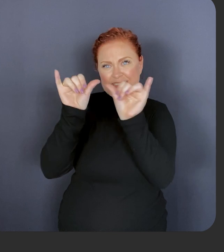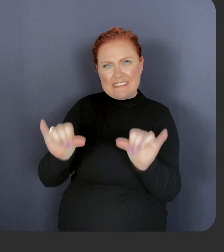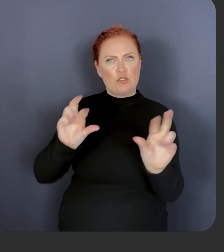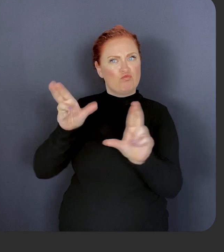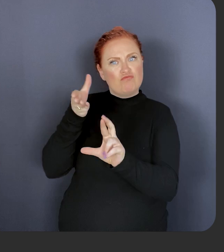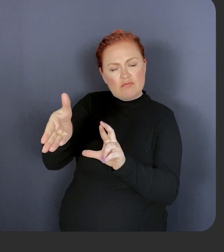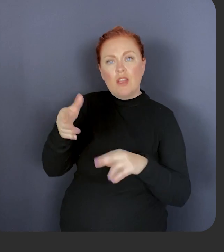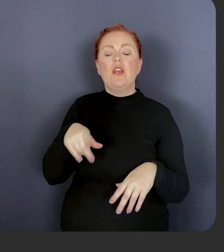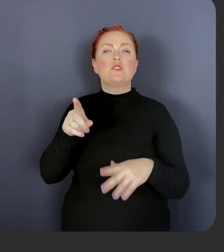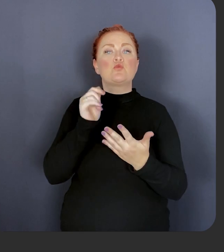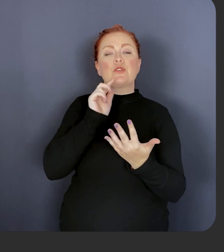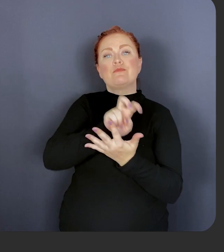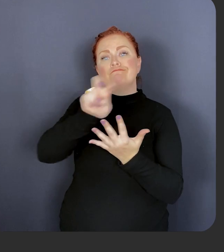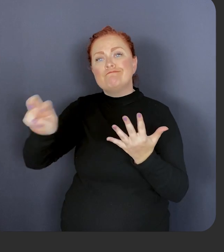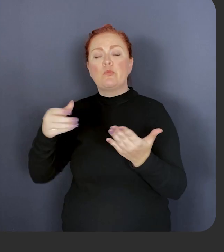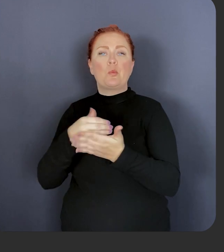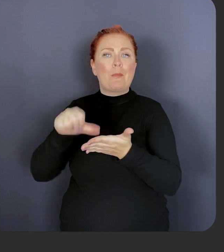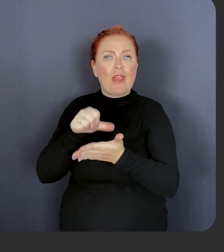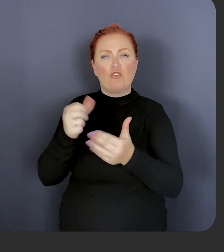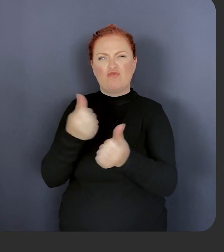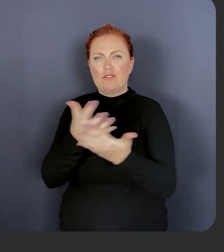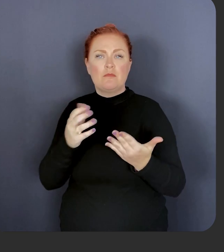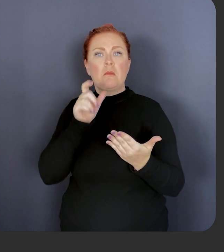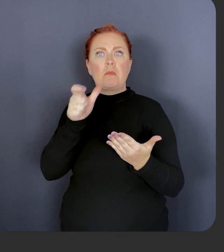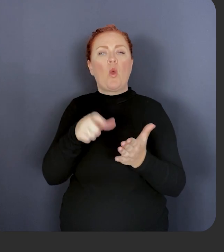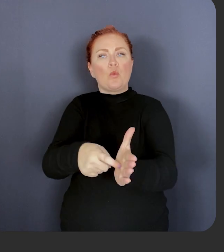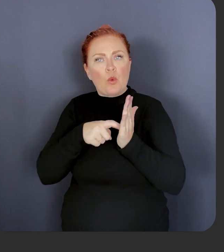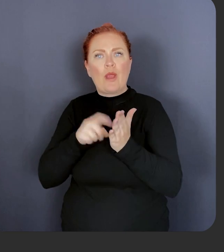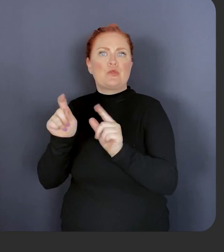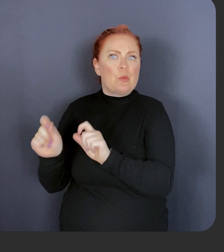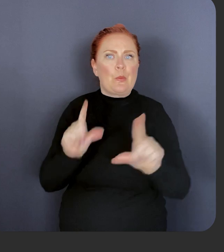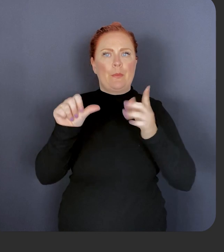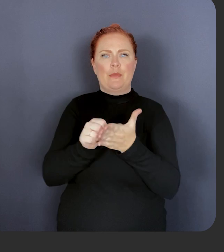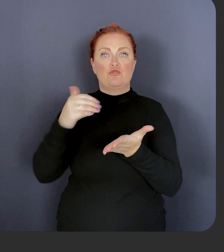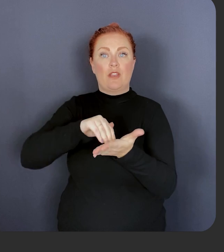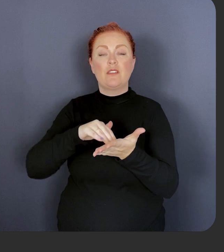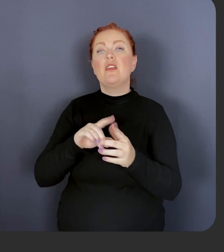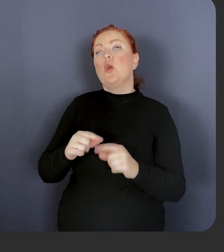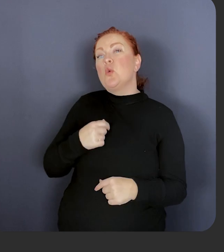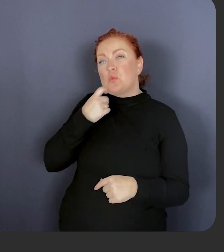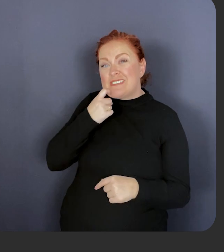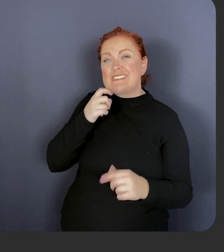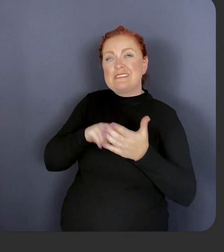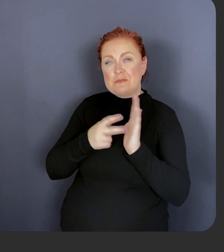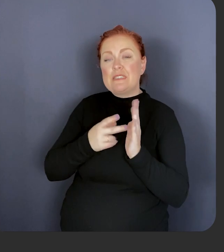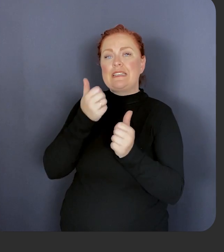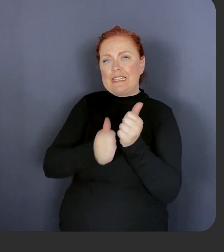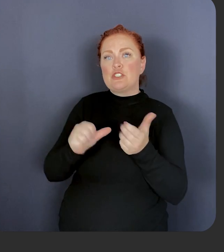such as moving to a new page, do not involve a page reload. Until recently, this meant that each page had an identical page